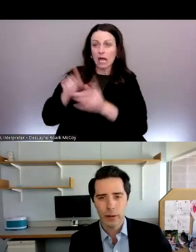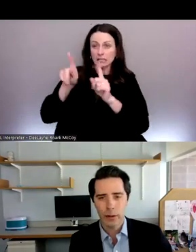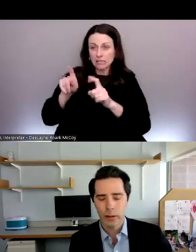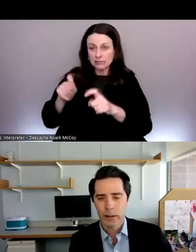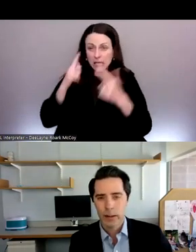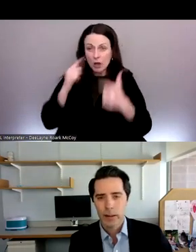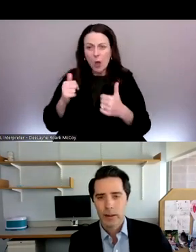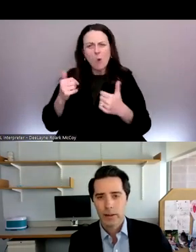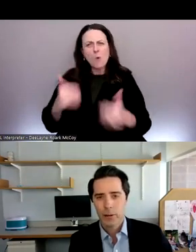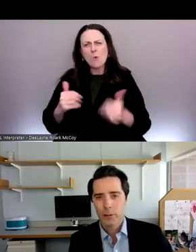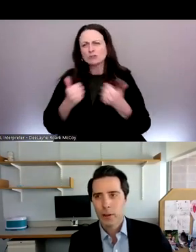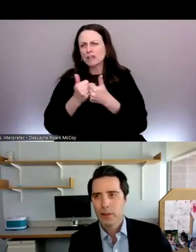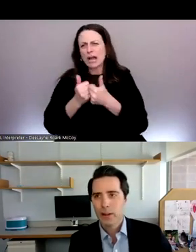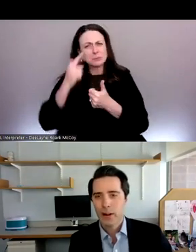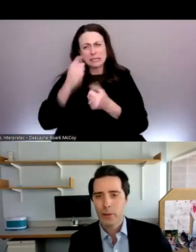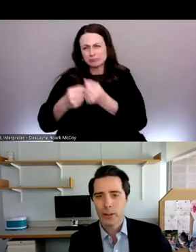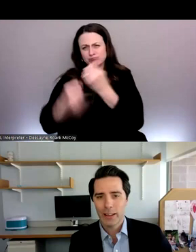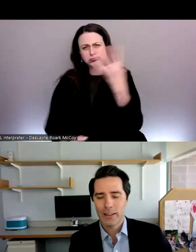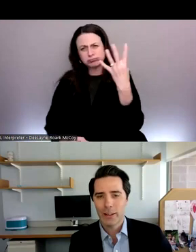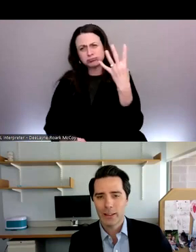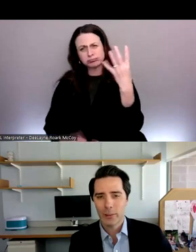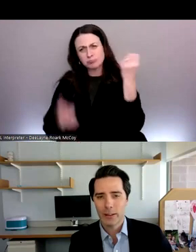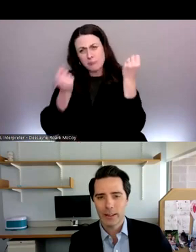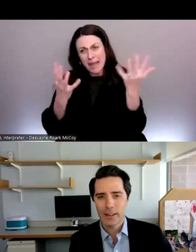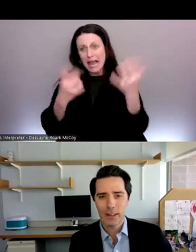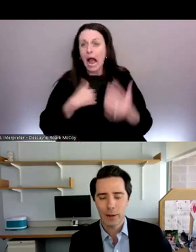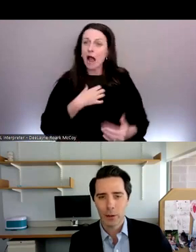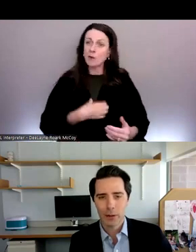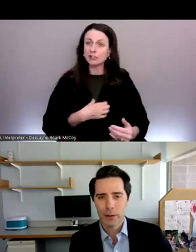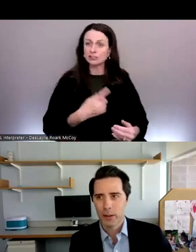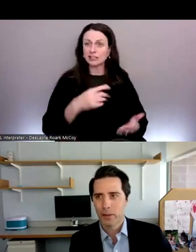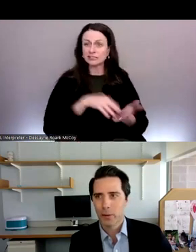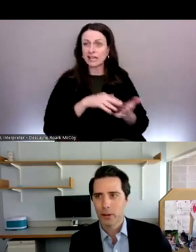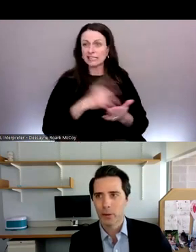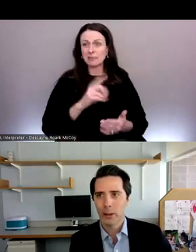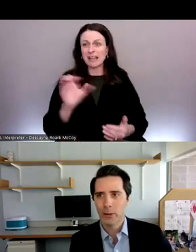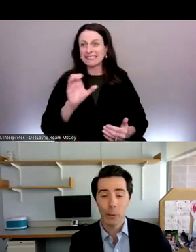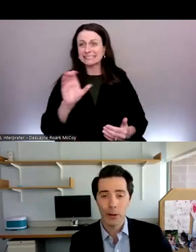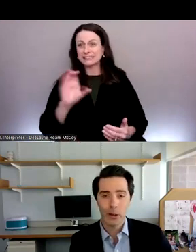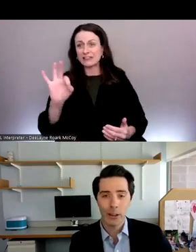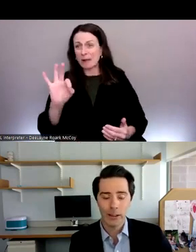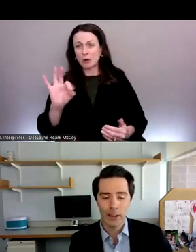difficult you know sometimes I I wish that I had studied something like cystic fibrosis